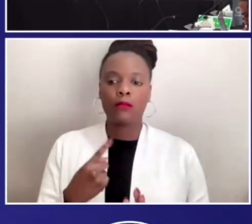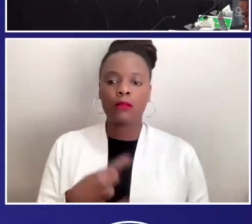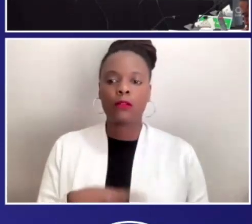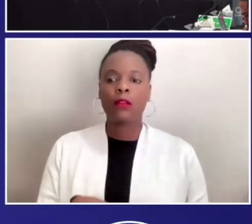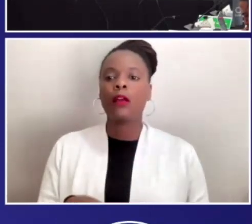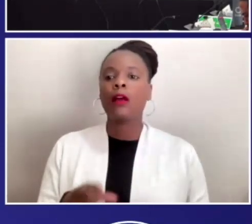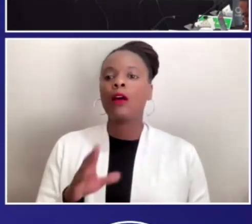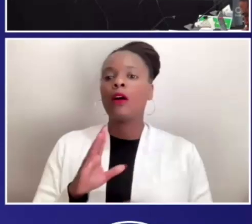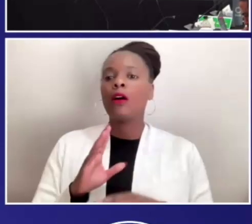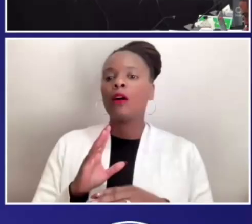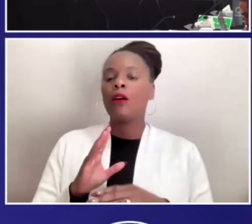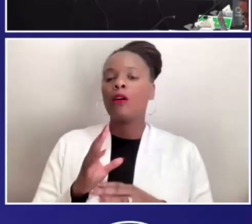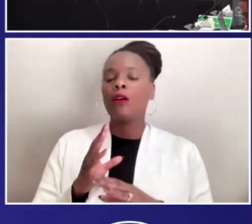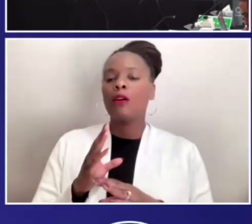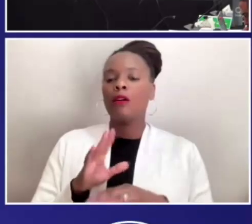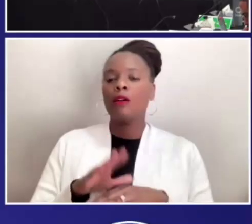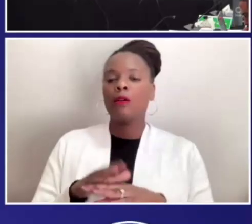defaulted loan a maximum of two times.